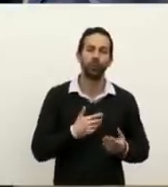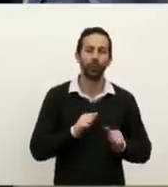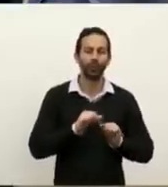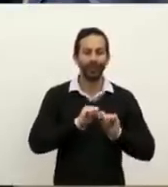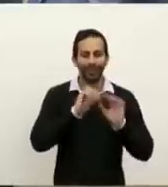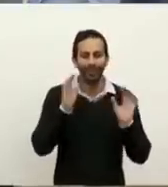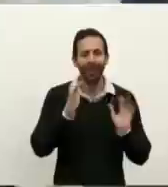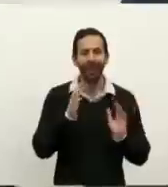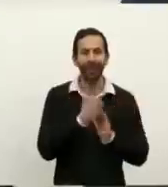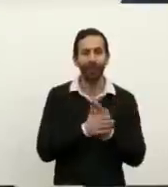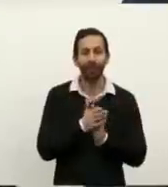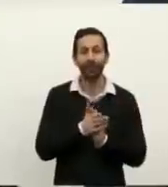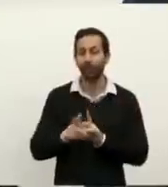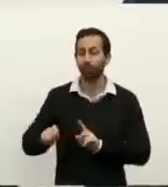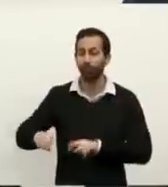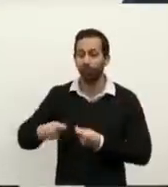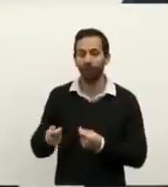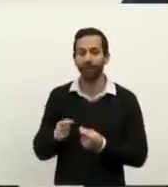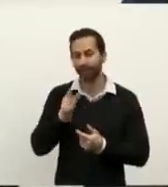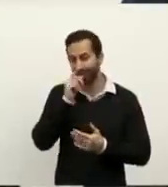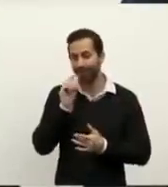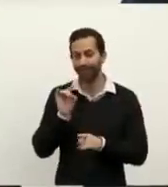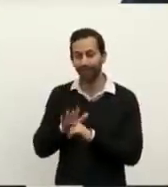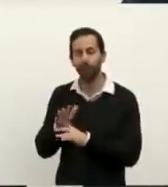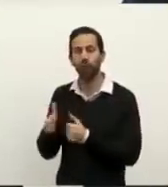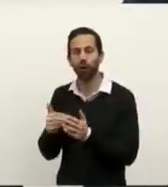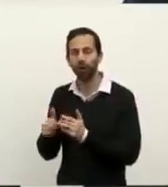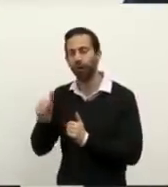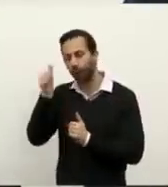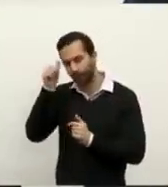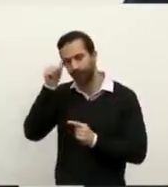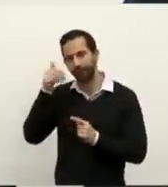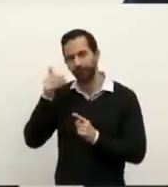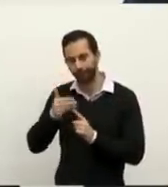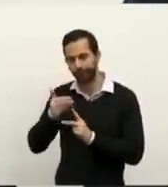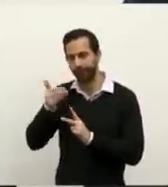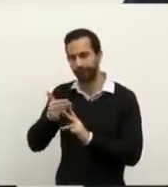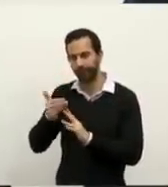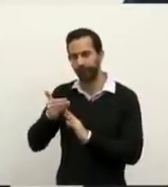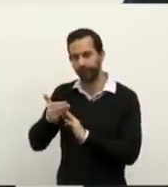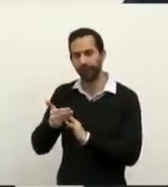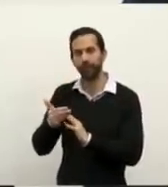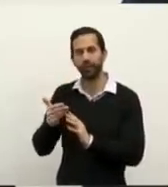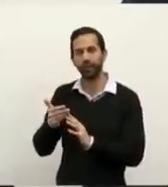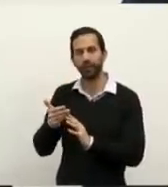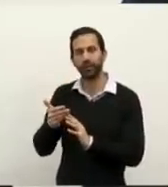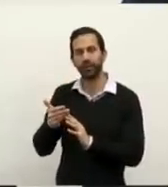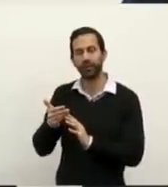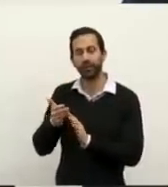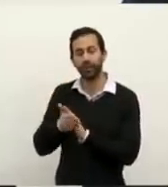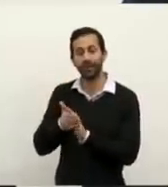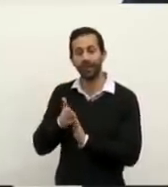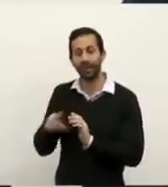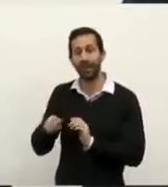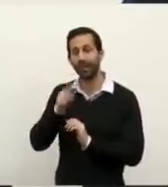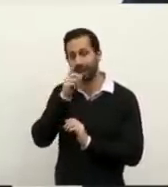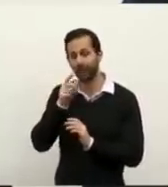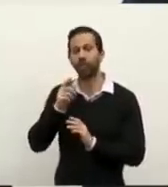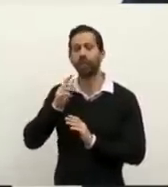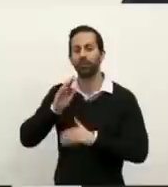and enables providers to organise themselves to pick up the baton, if we're gonna call it that, and take it through to conclusion,